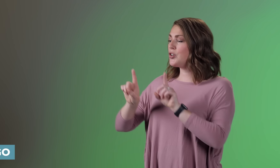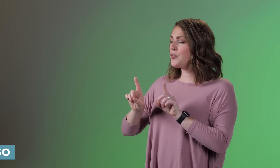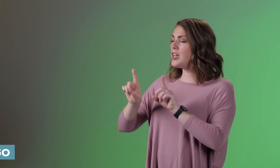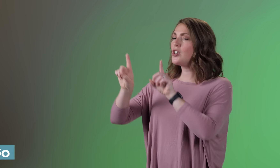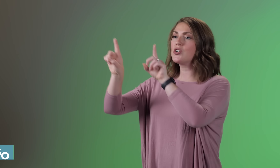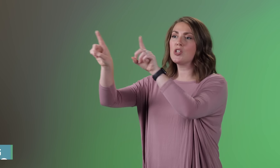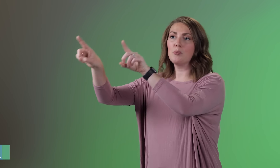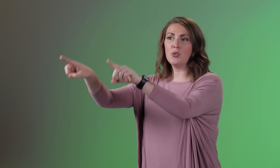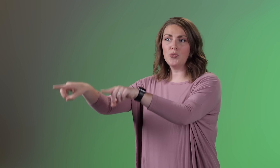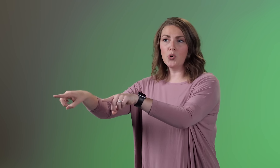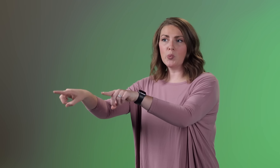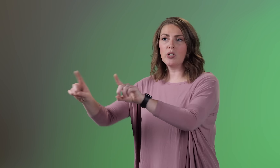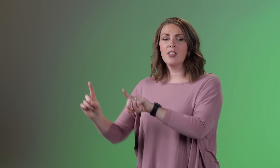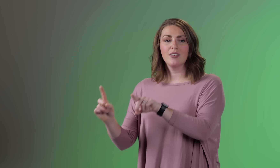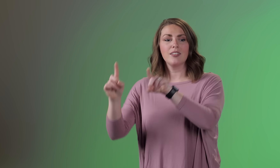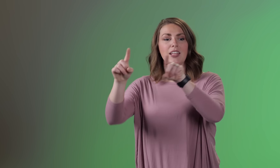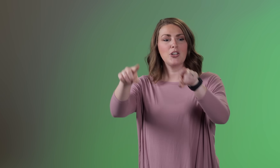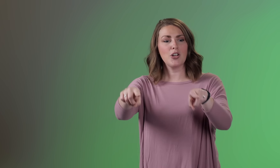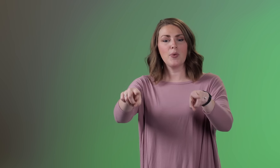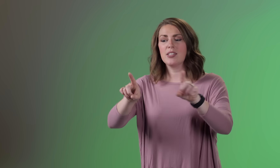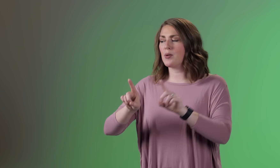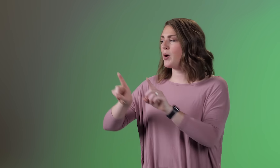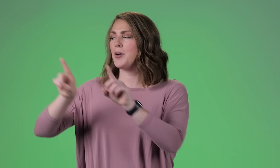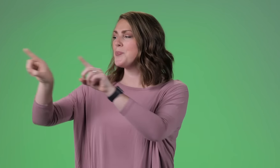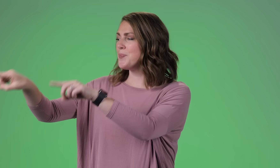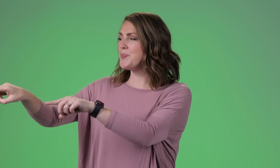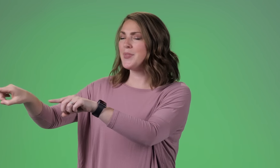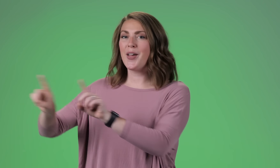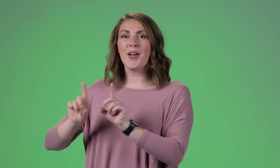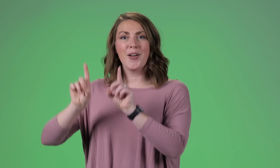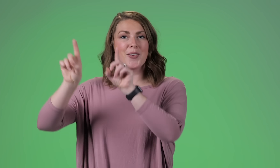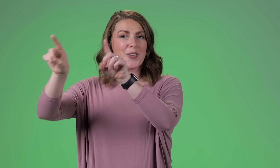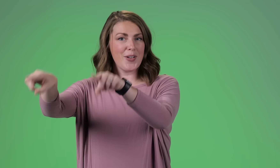Your fingers move forward like you're going somewhere.